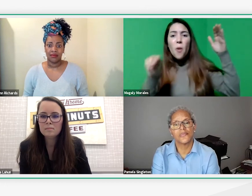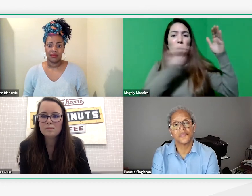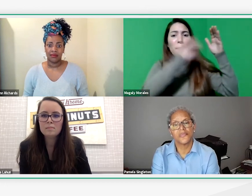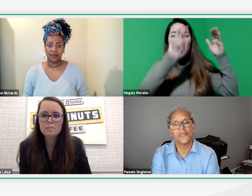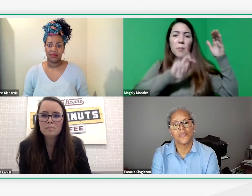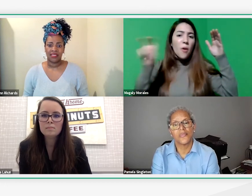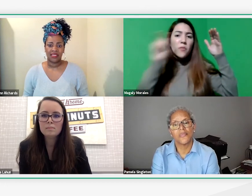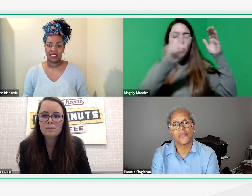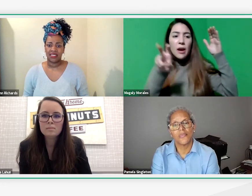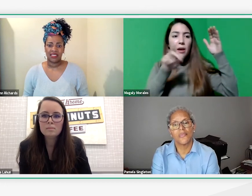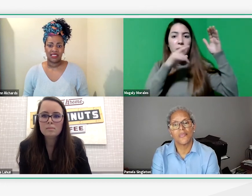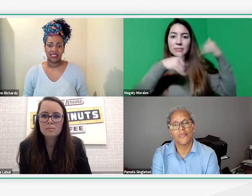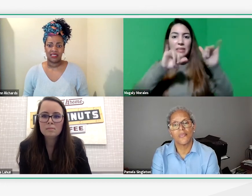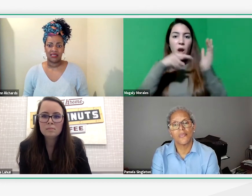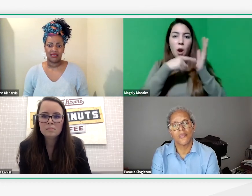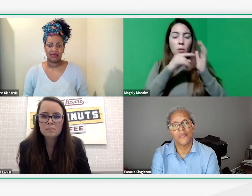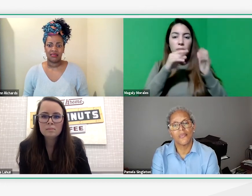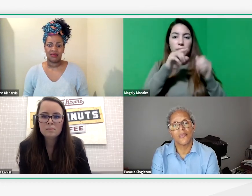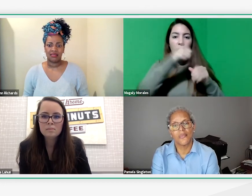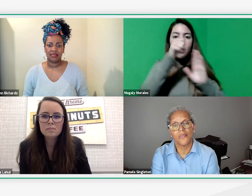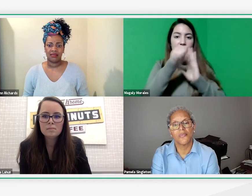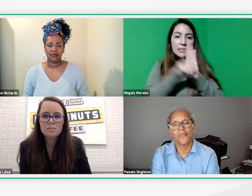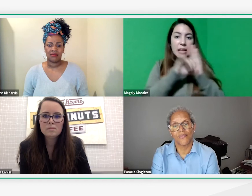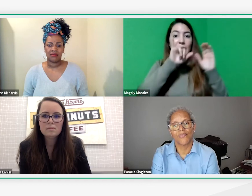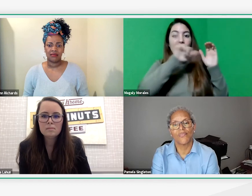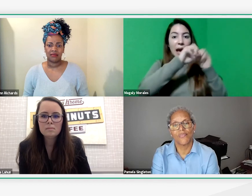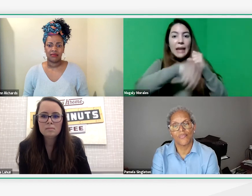for a certain amount of months in the year, and they're moving all over.